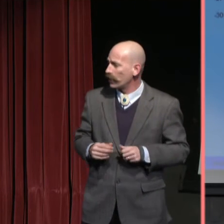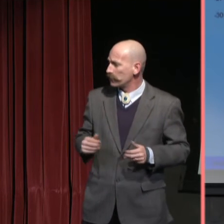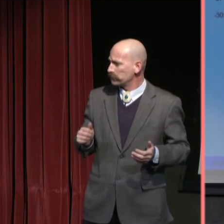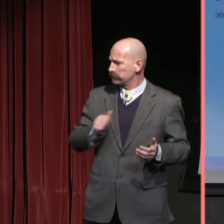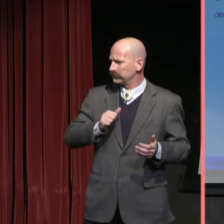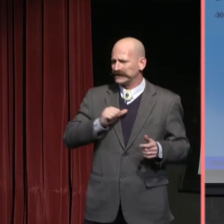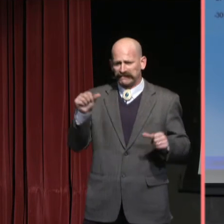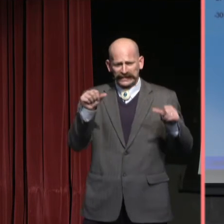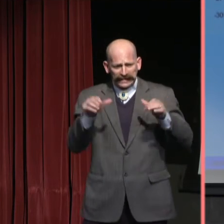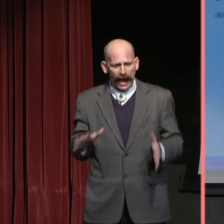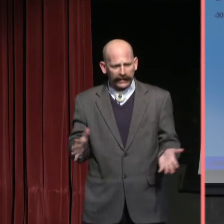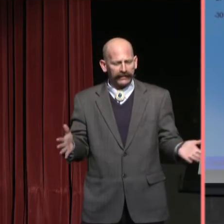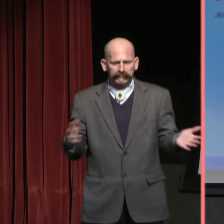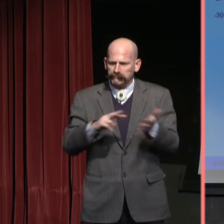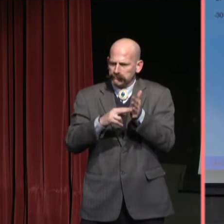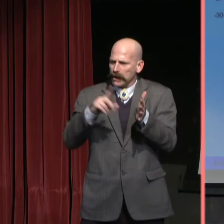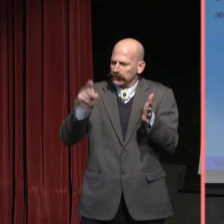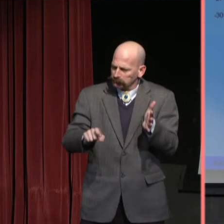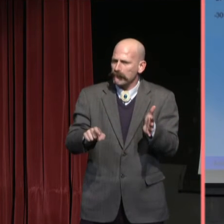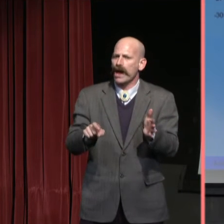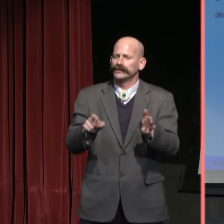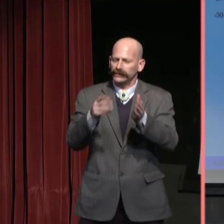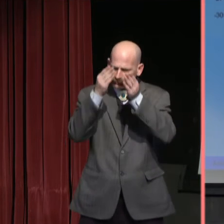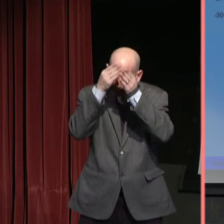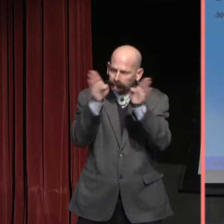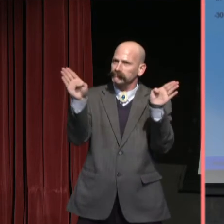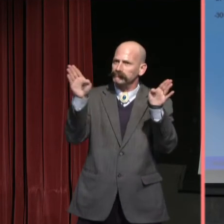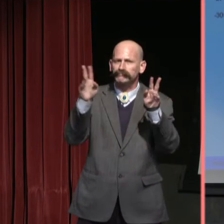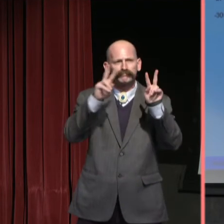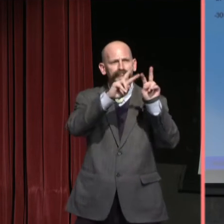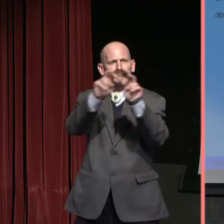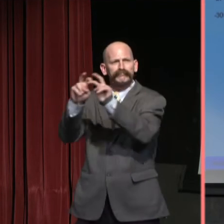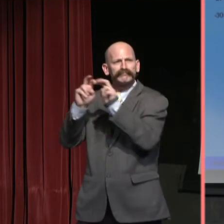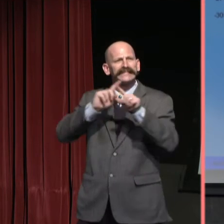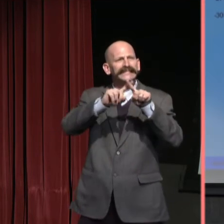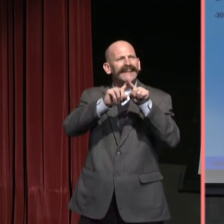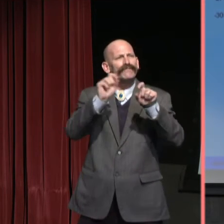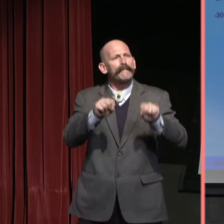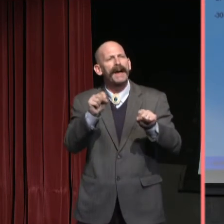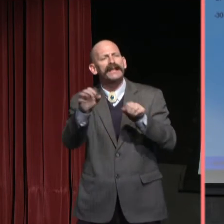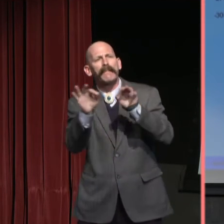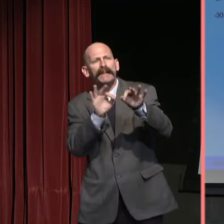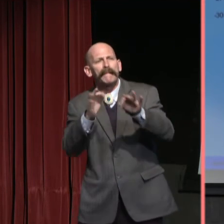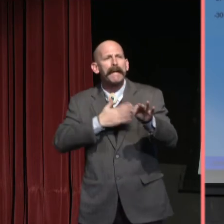to different possibilities, to explain your work, so I did a literature search to look